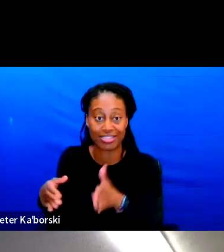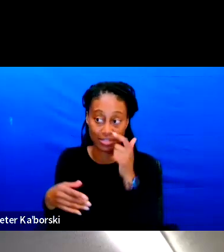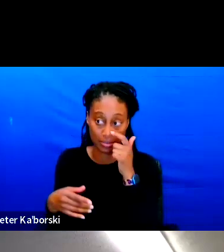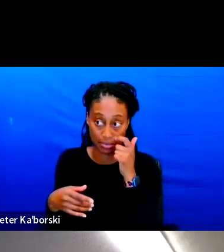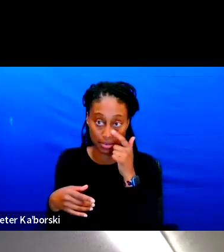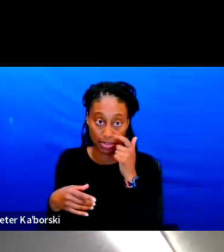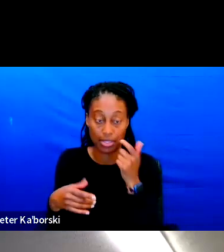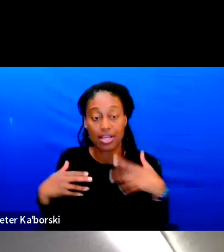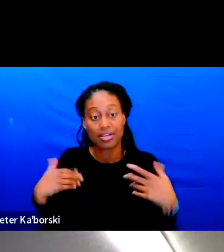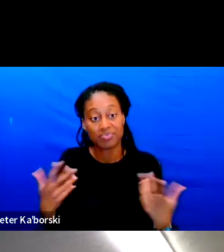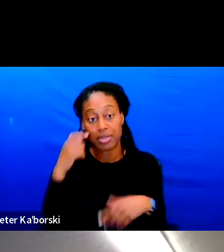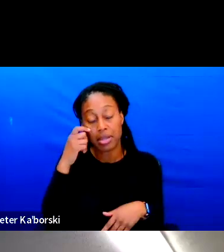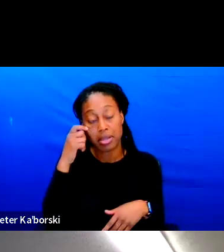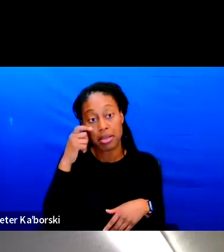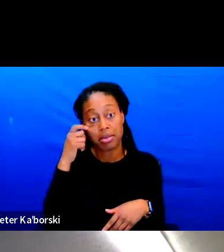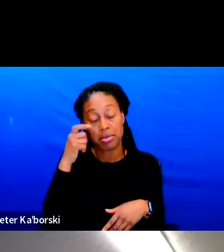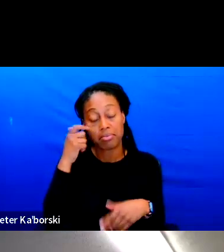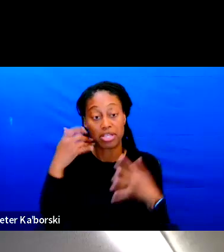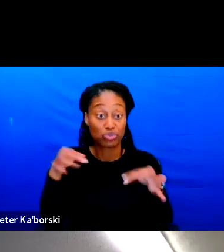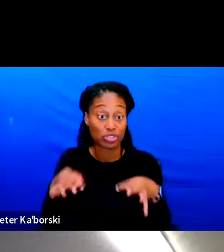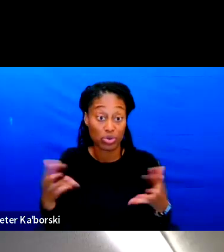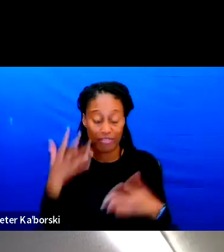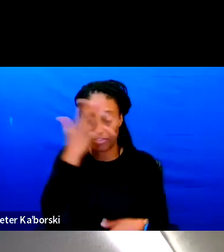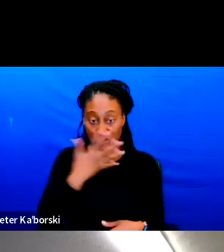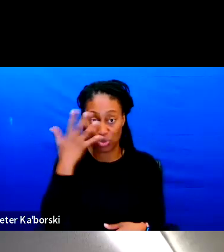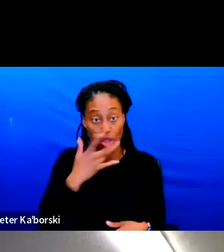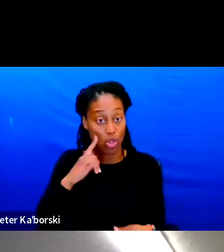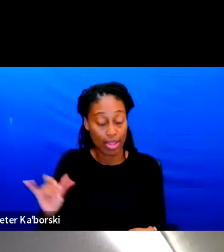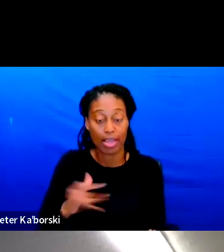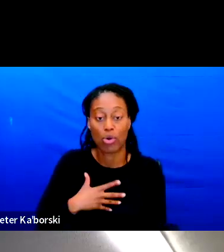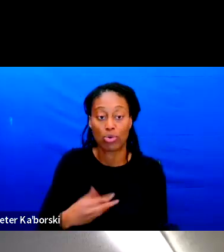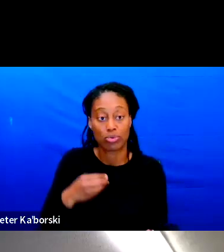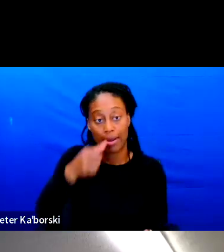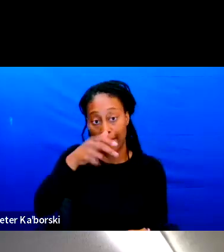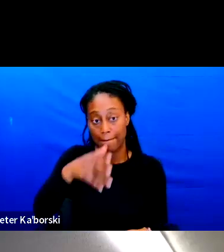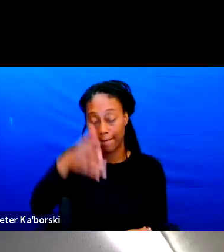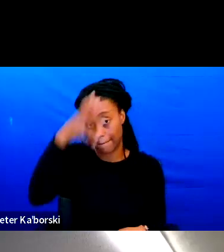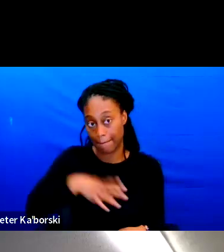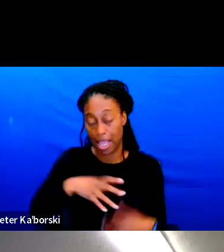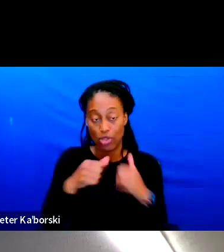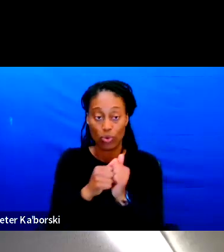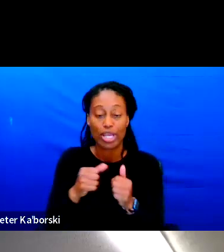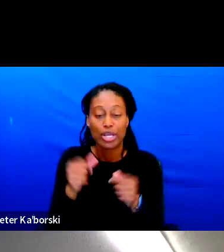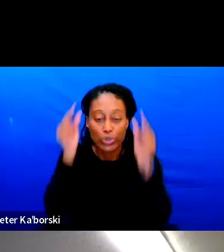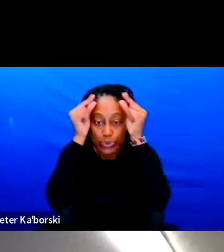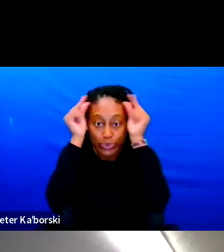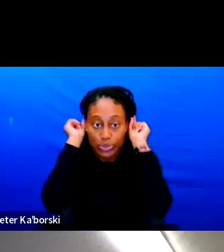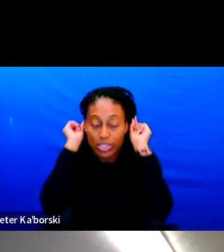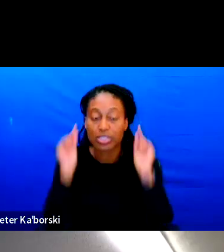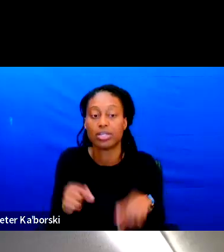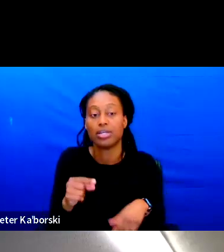Adam Ayers w/ APRIL: My visual description is, I am a white male with short hair, salt, pepper glasses, and